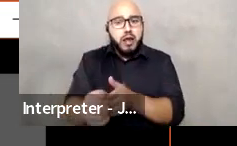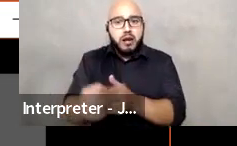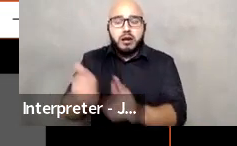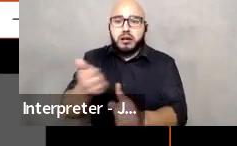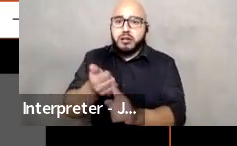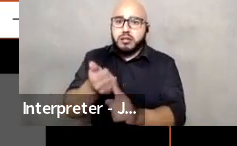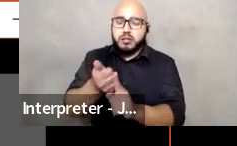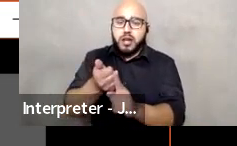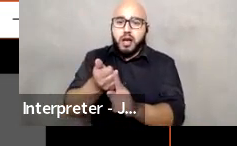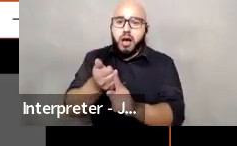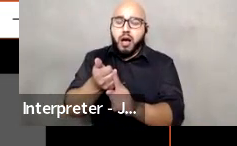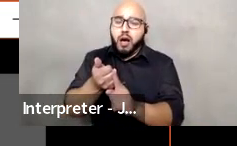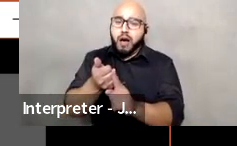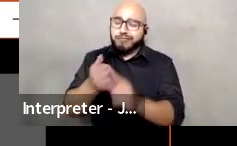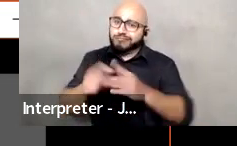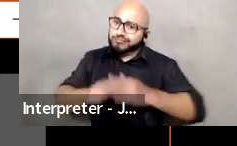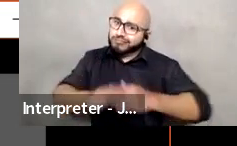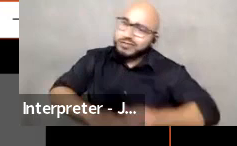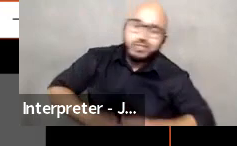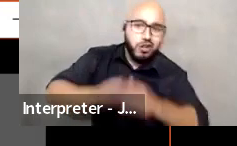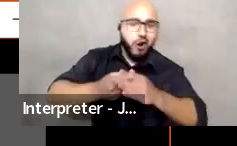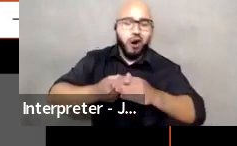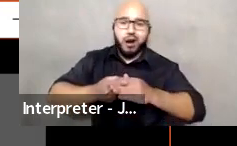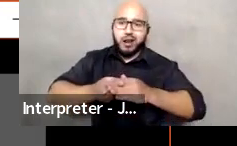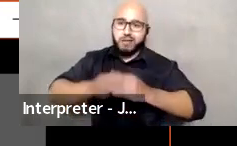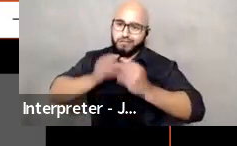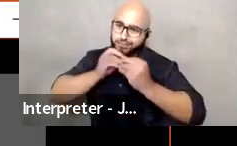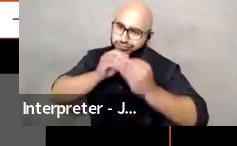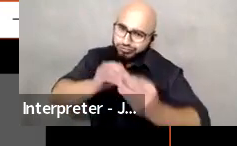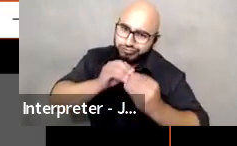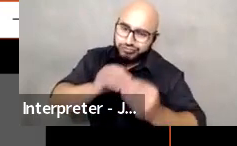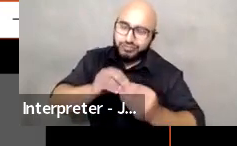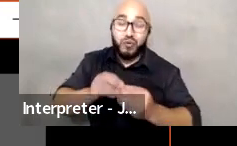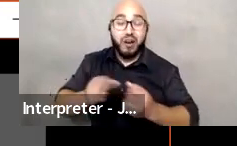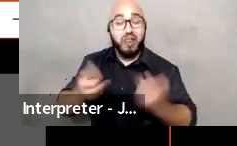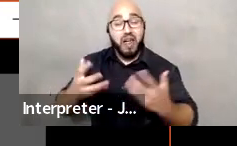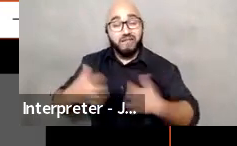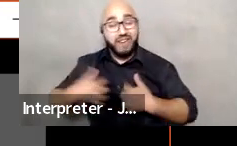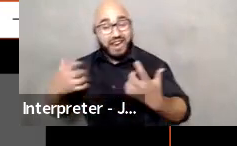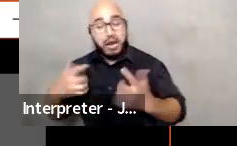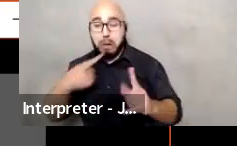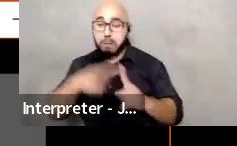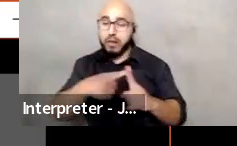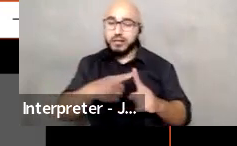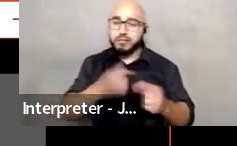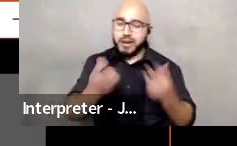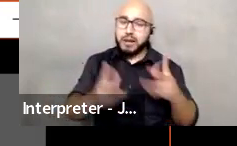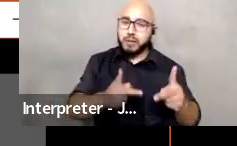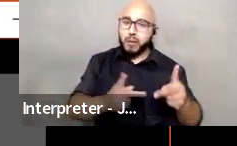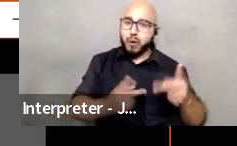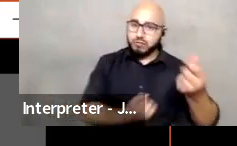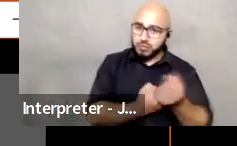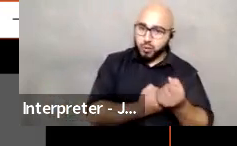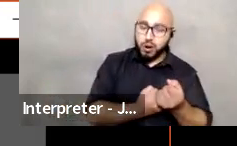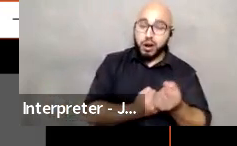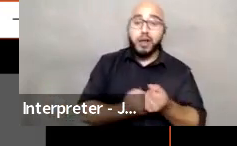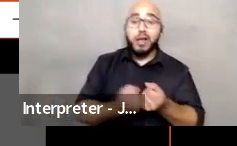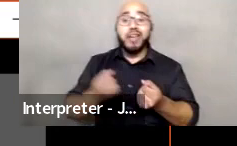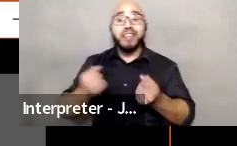Rod for all of this. Anger. Well, support as well. You know, it. Was called the 16. 19. Project.